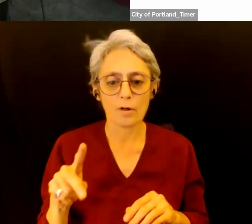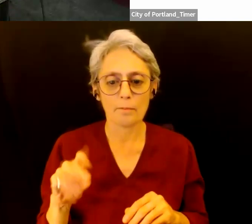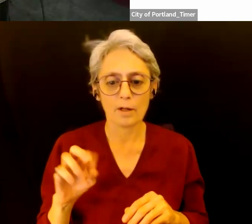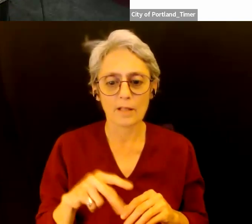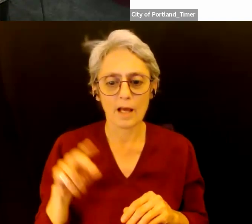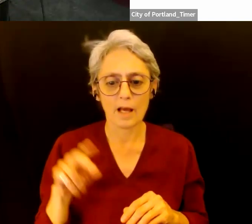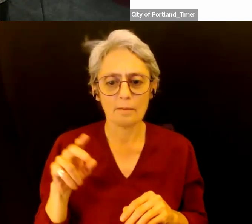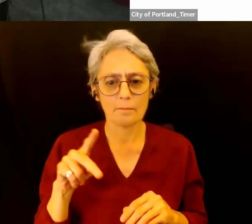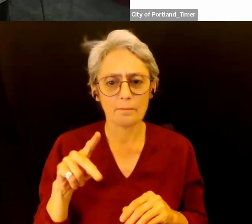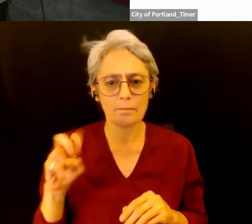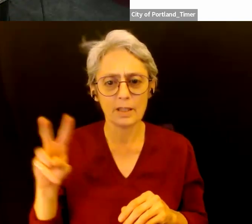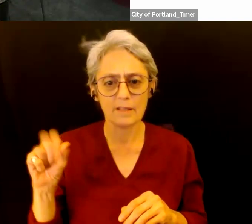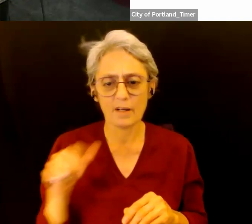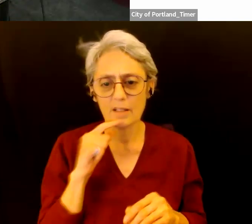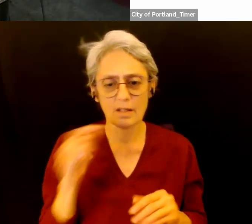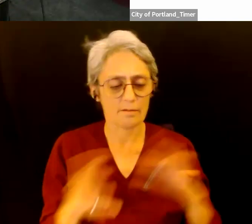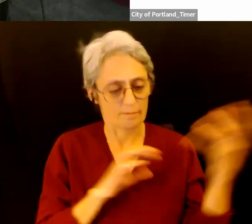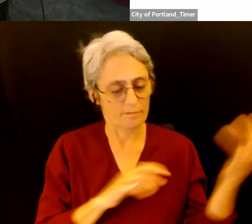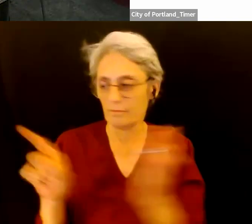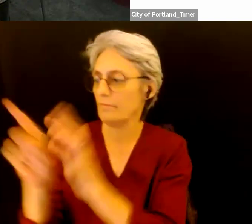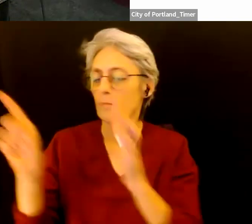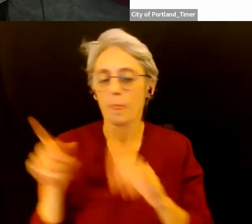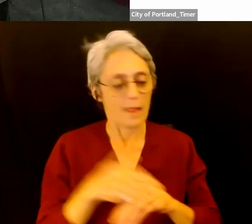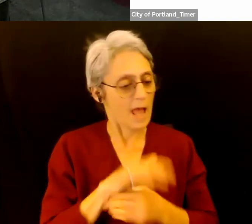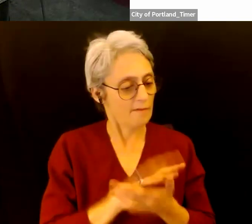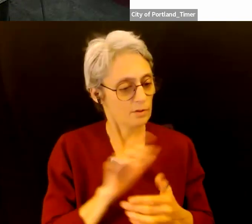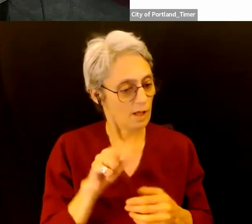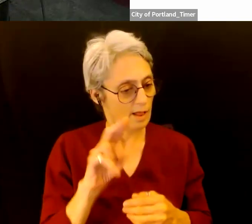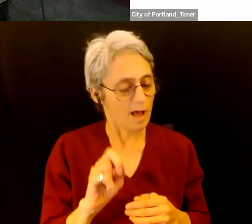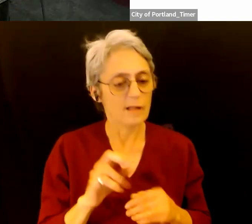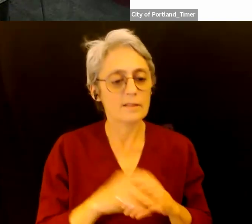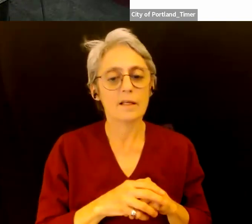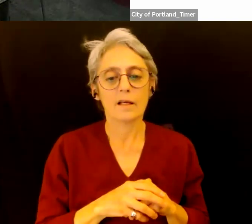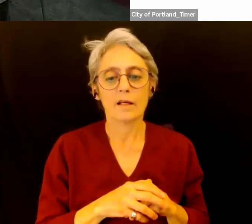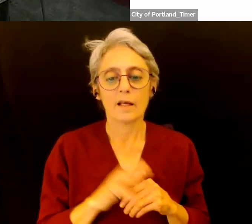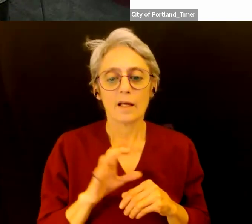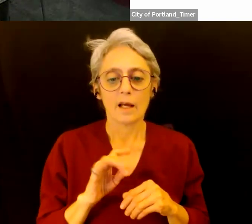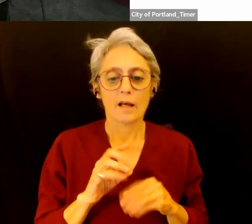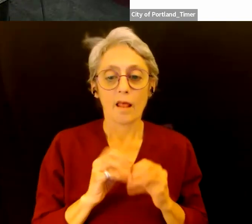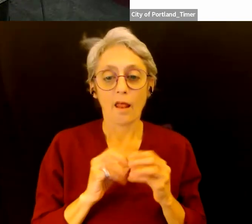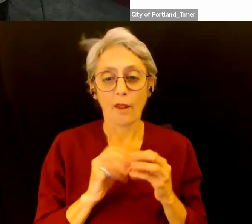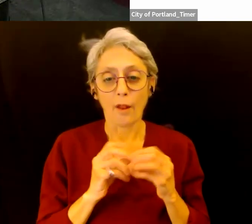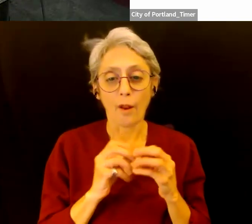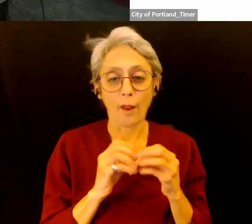According to a study by the After School Alliance, 82% of parents agree that after-school programs are keeping kids safe and out of trouble.